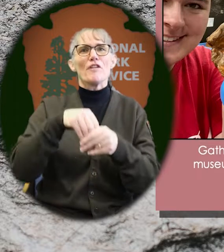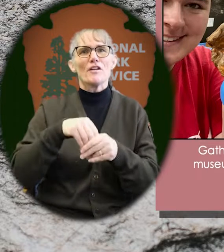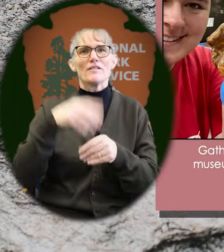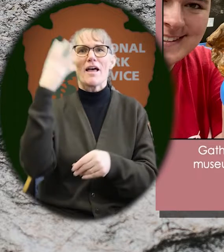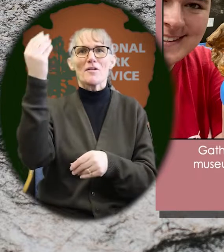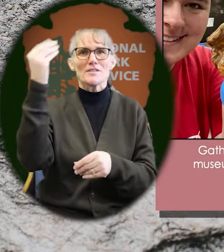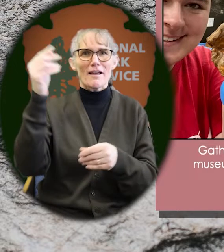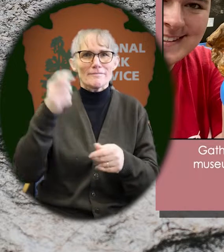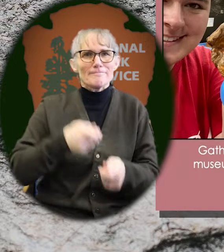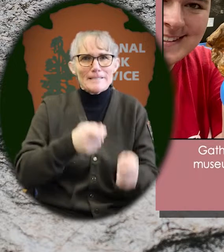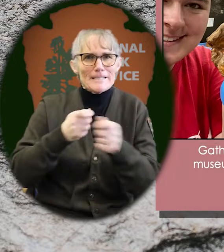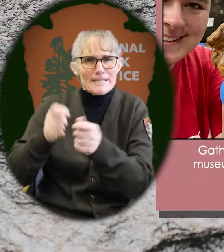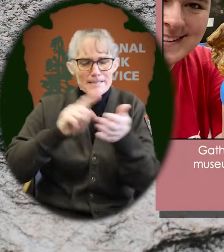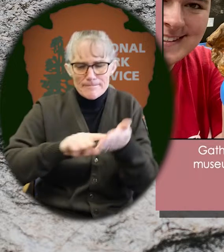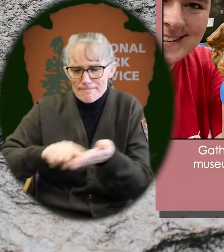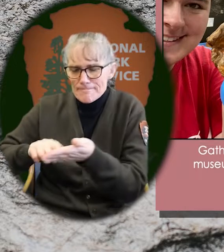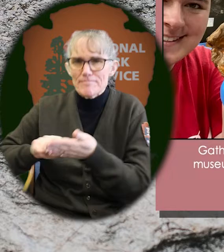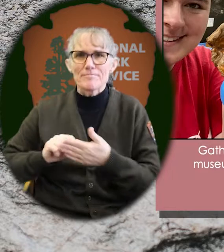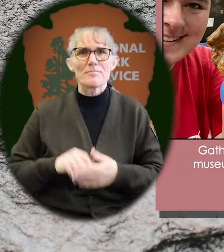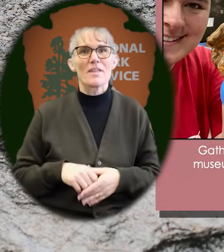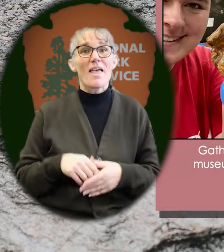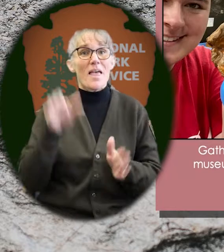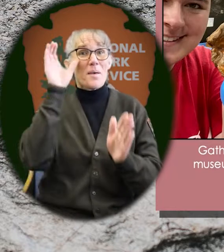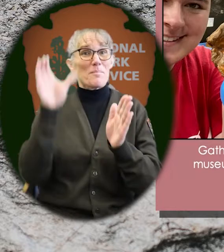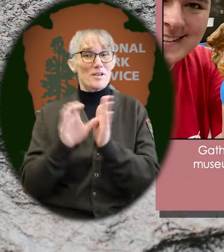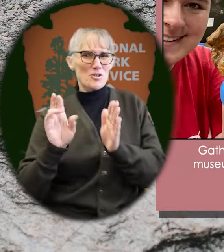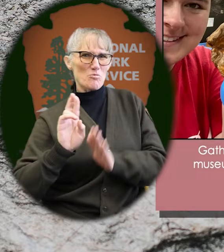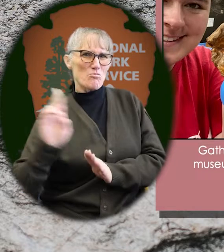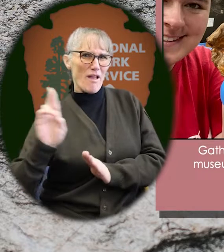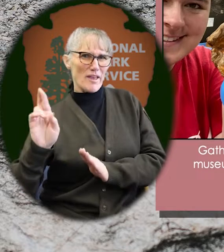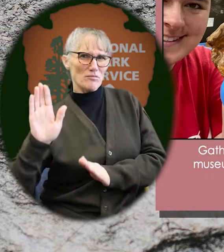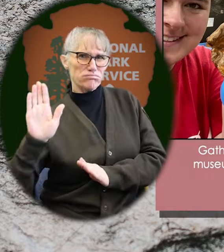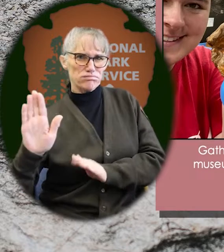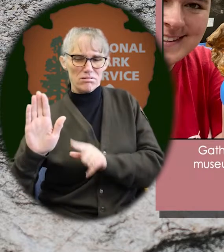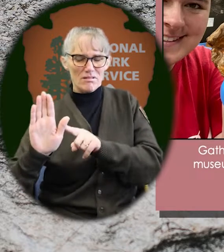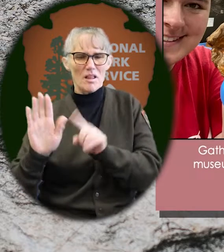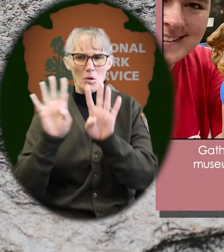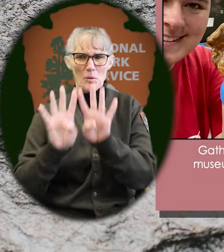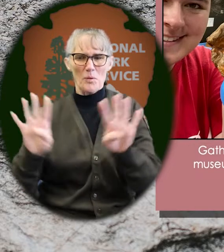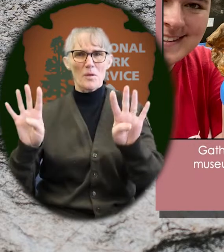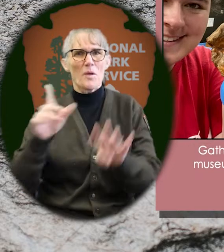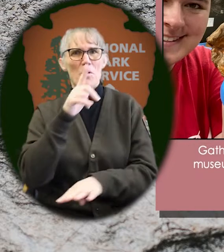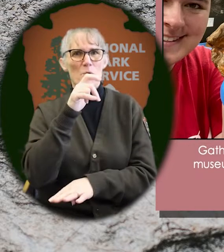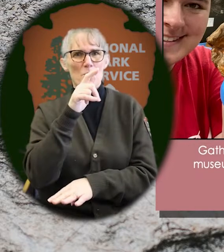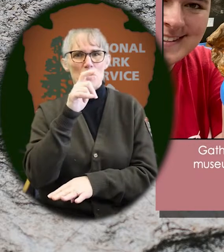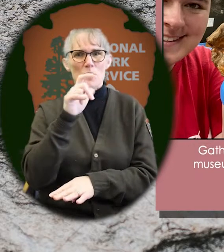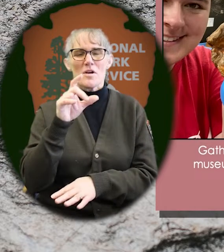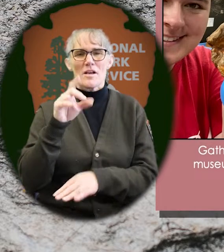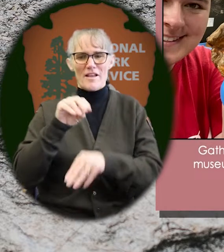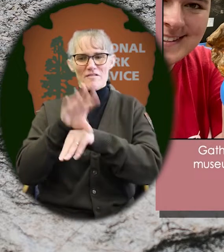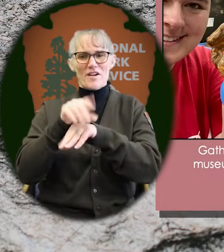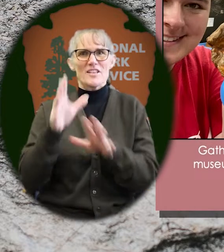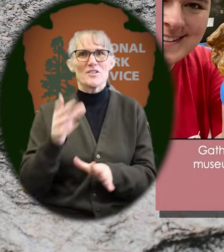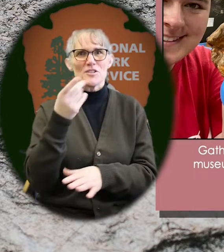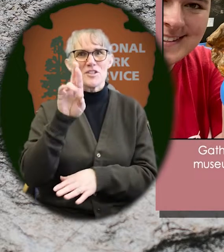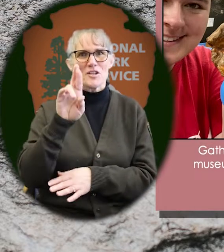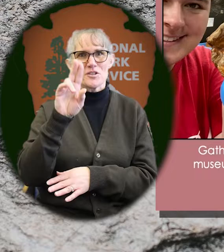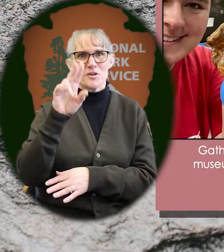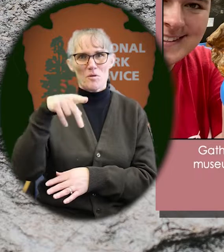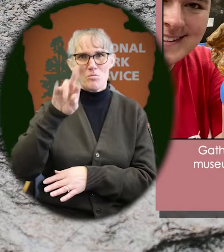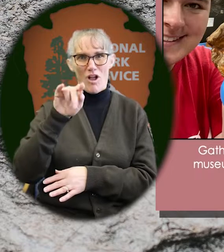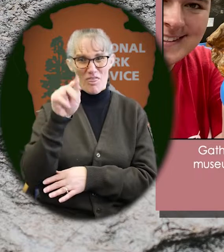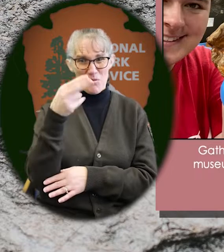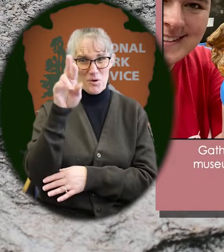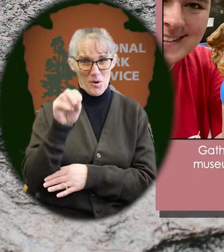Um. And then the image on the very far right is me with uh my adviser Dr Prothero, as well as a couple of my research peers.